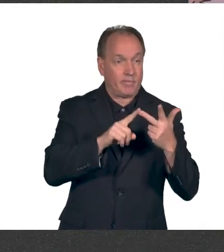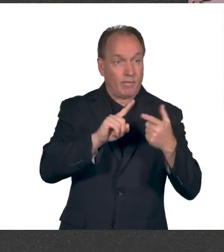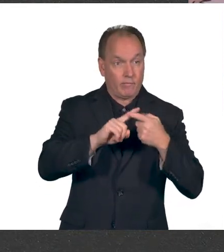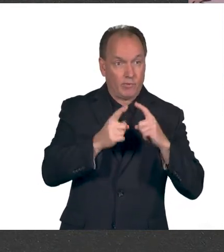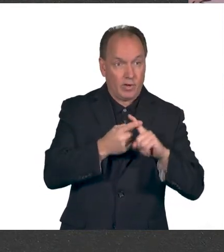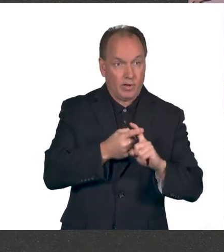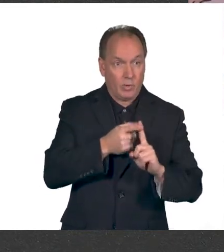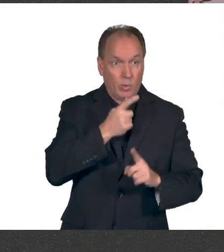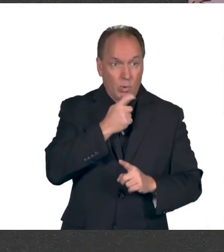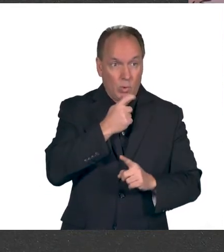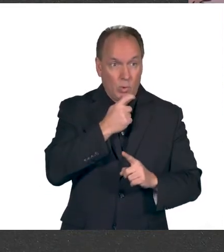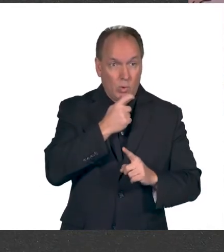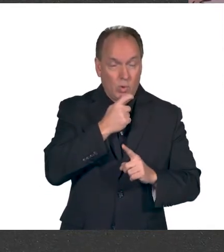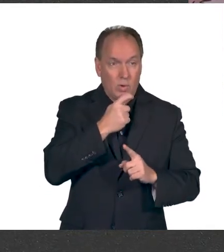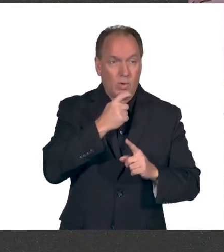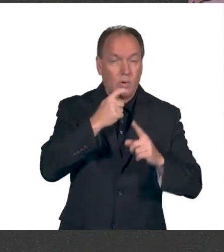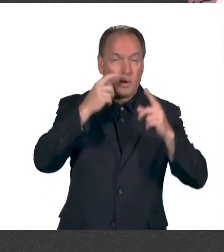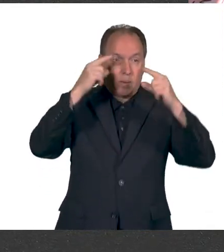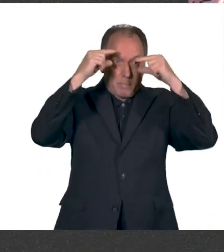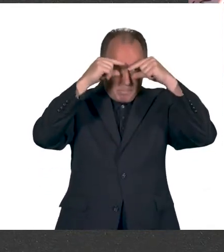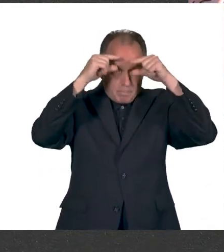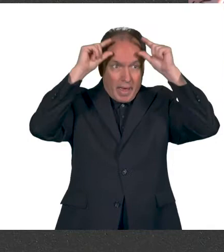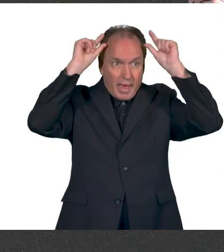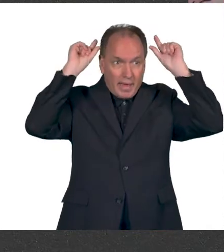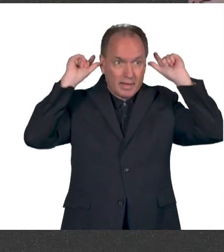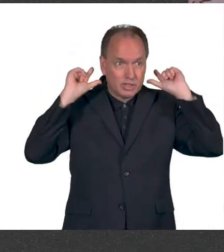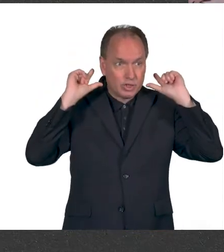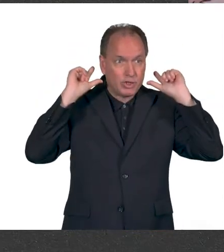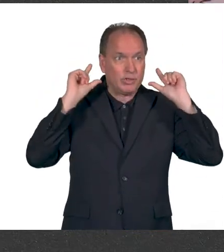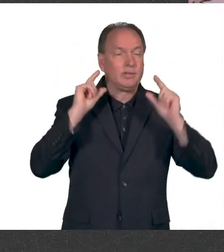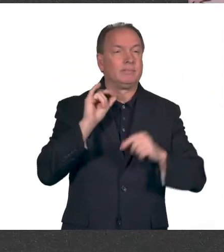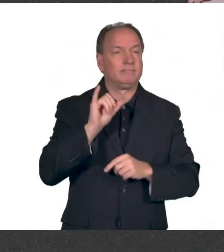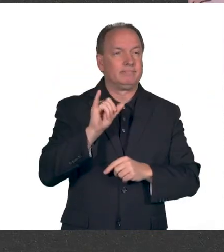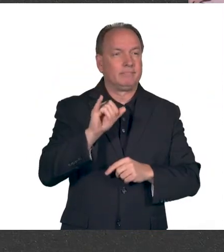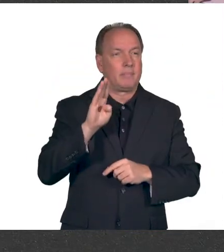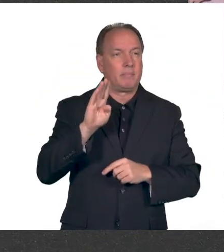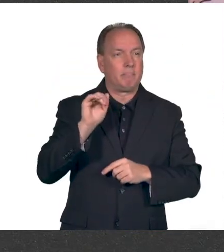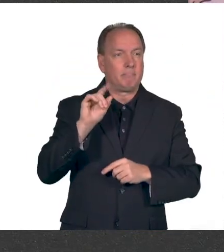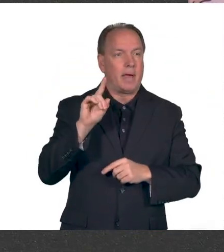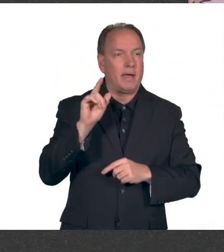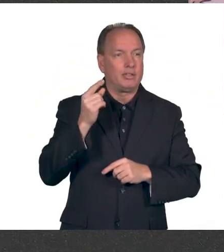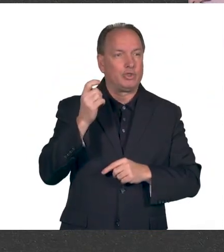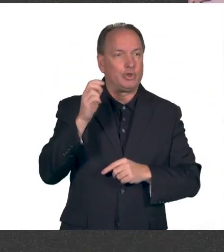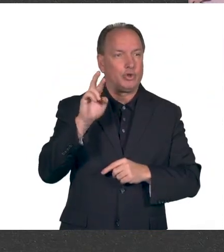The next friend I have is badger, we're gonna add badger right here.